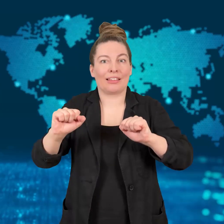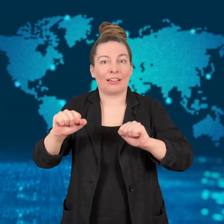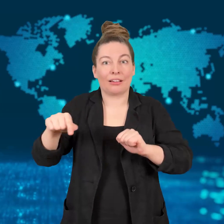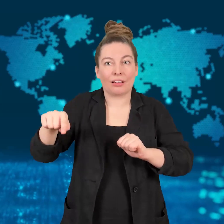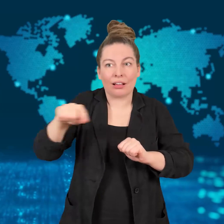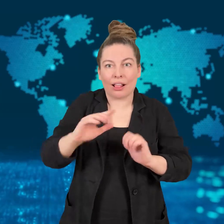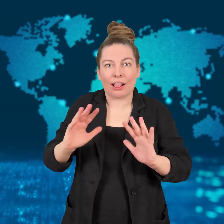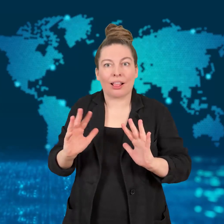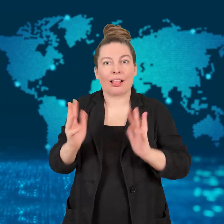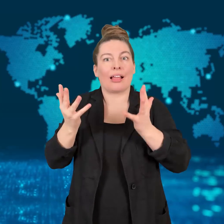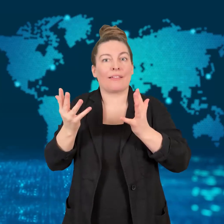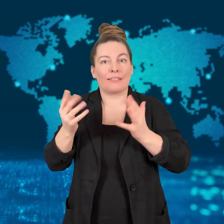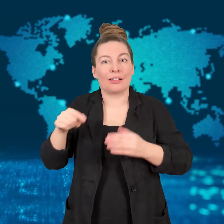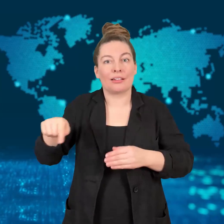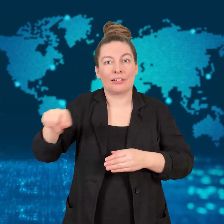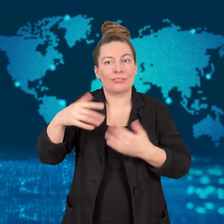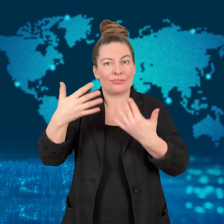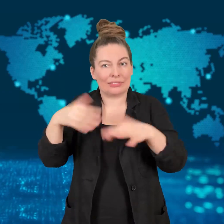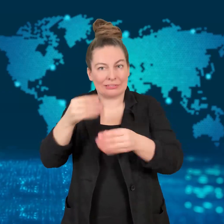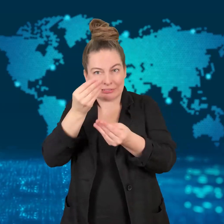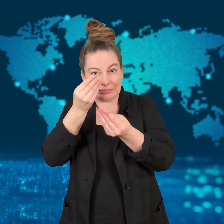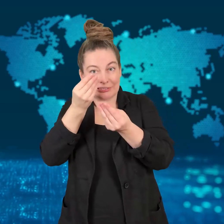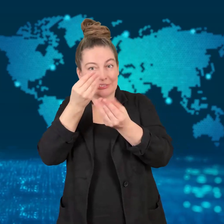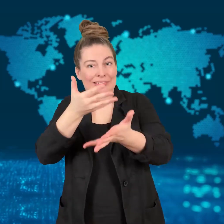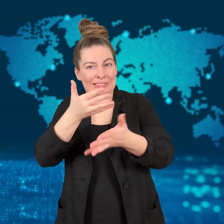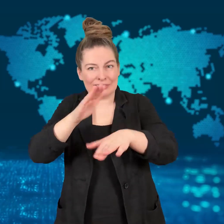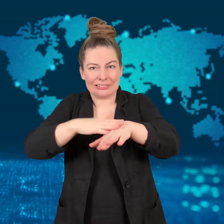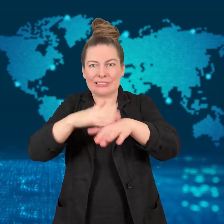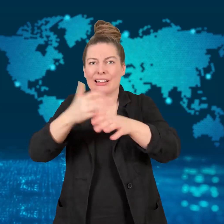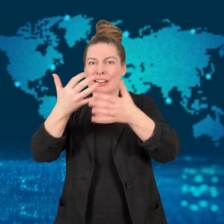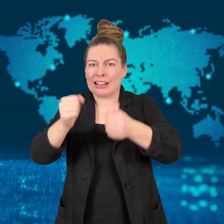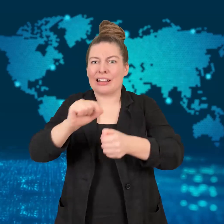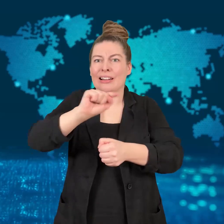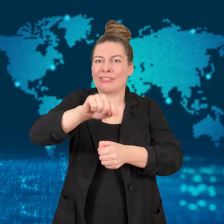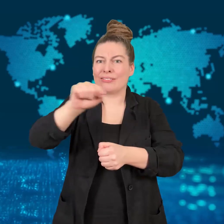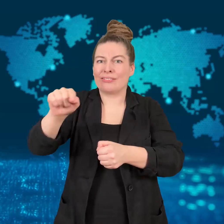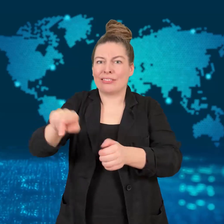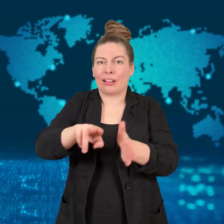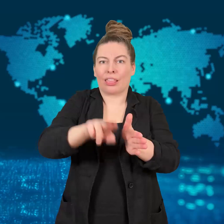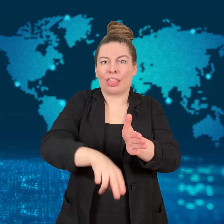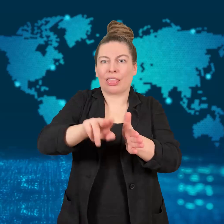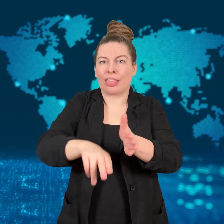76 migrants were freed from the center during the raid.